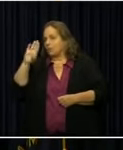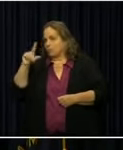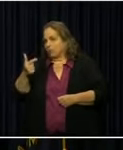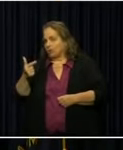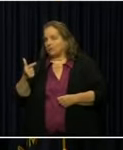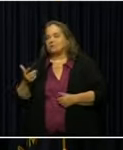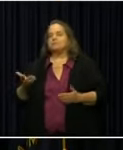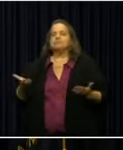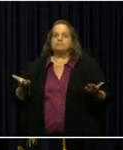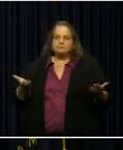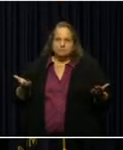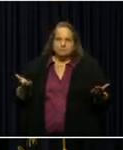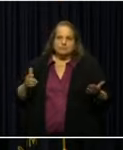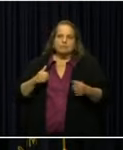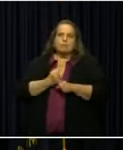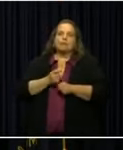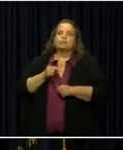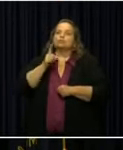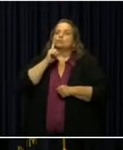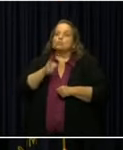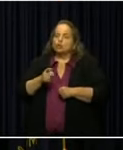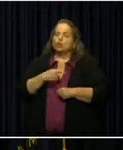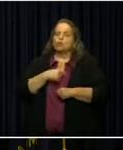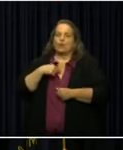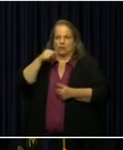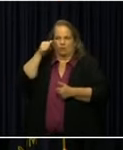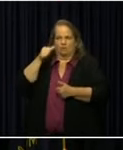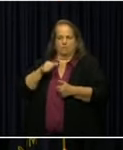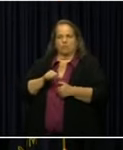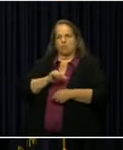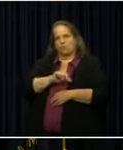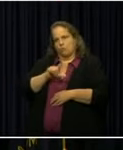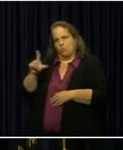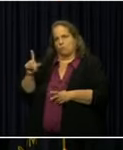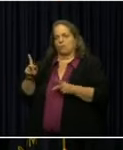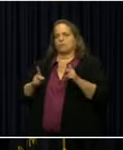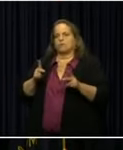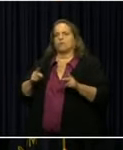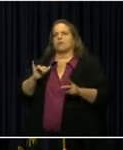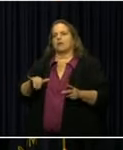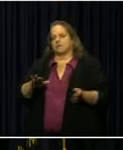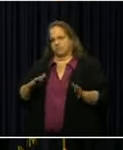THIS DURING THIS OUTBREAK, BUT I